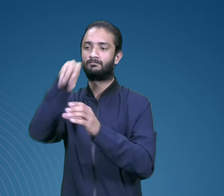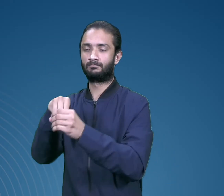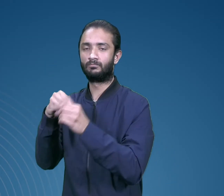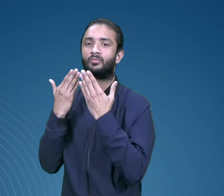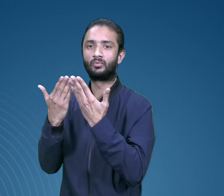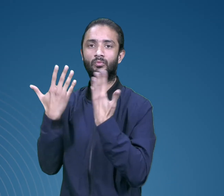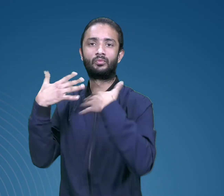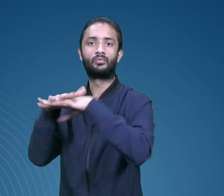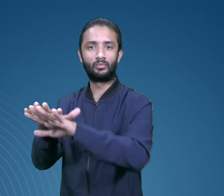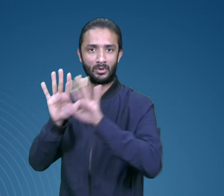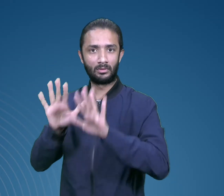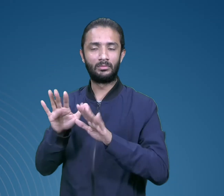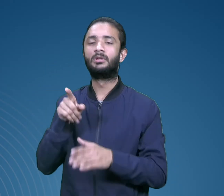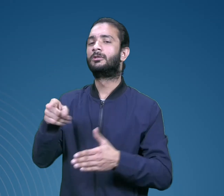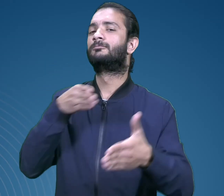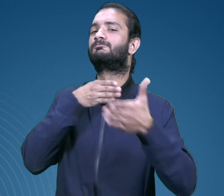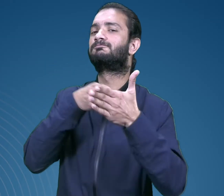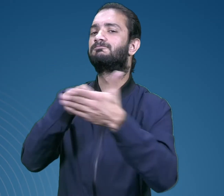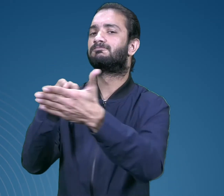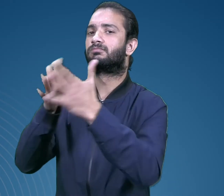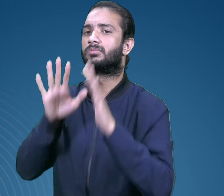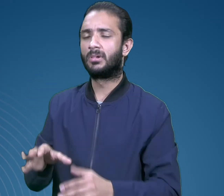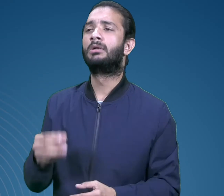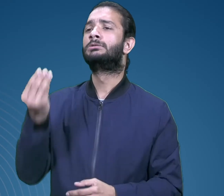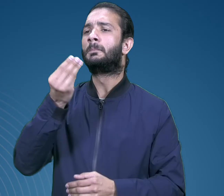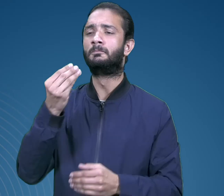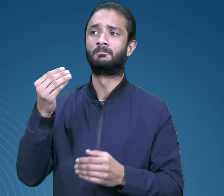This setup may lead to challenges for deaf learners.